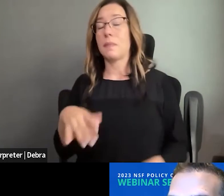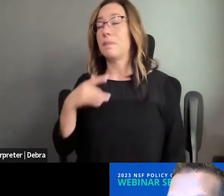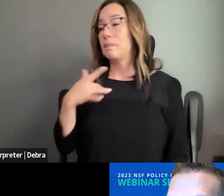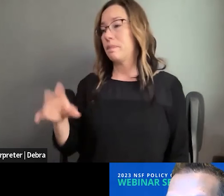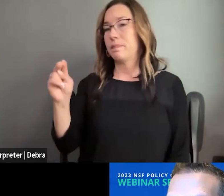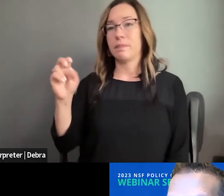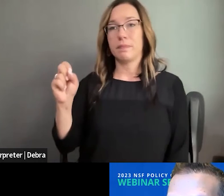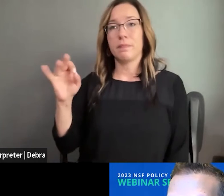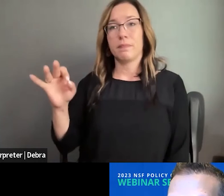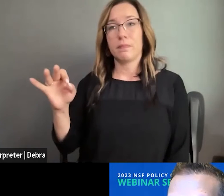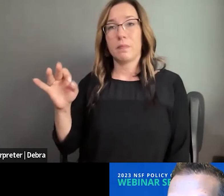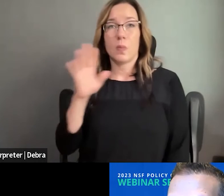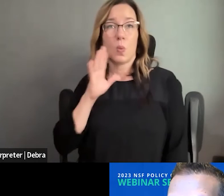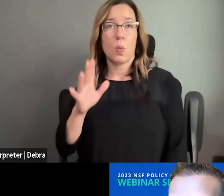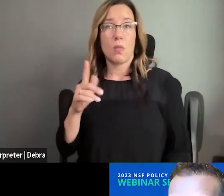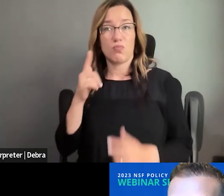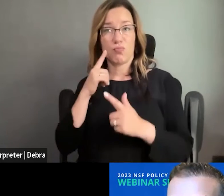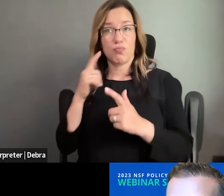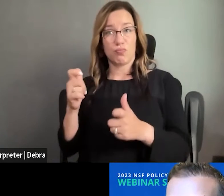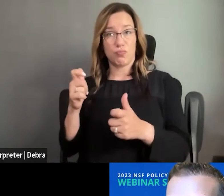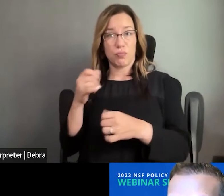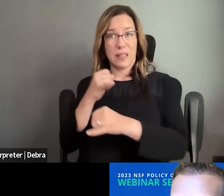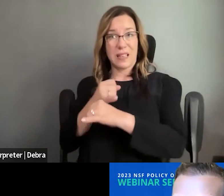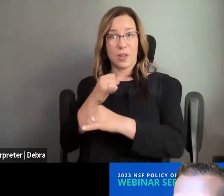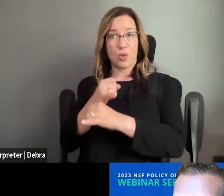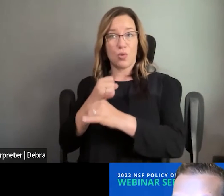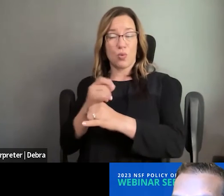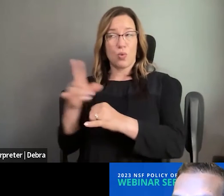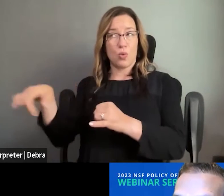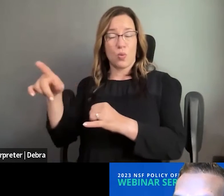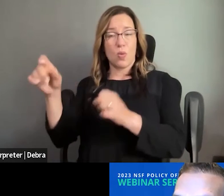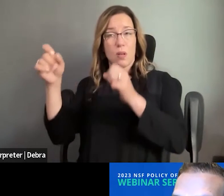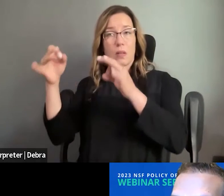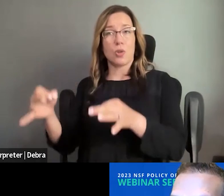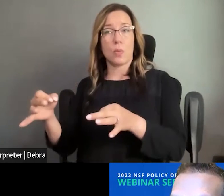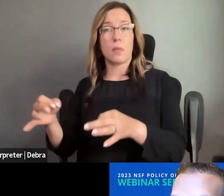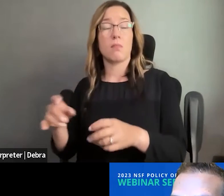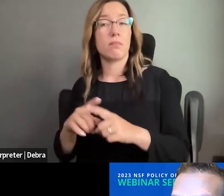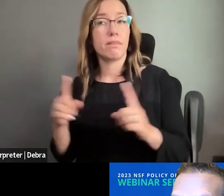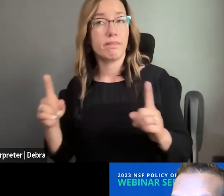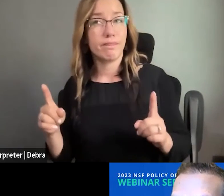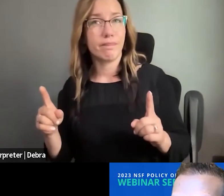that decision to the institution to determine. However, there is a caveat to that.